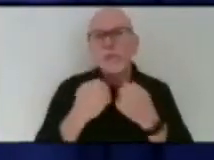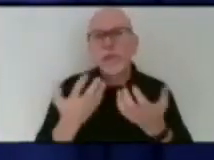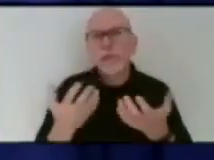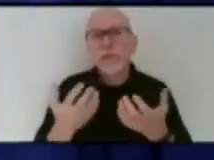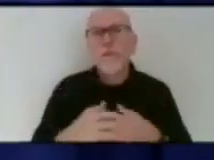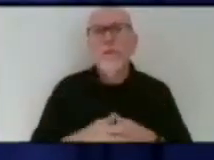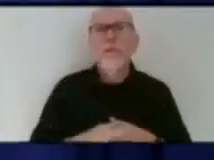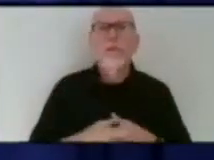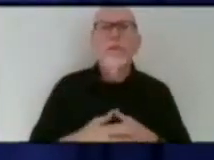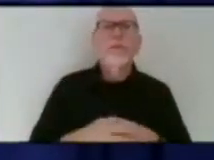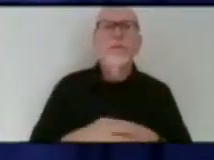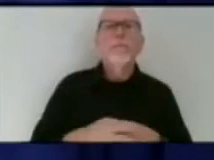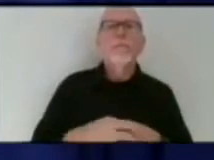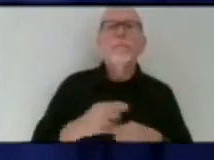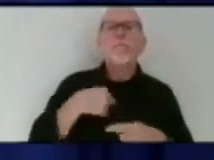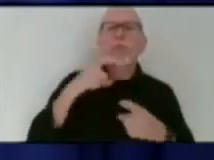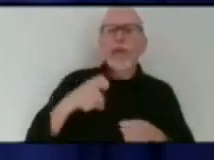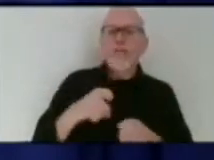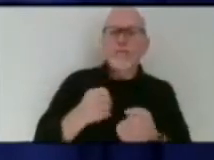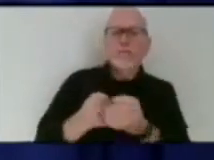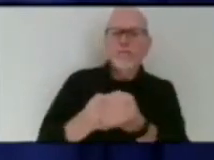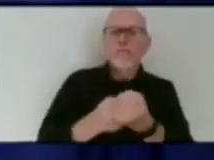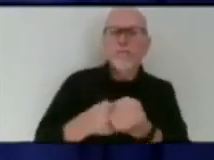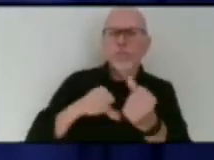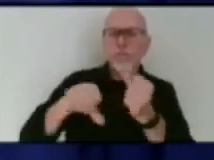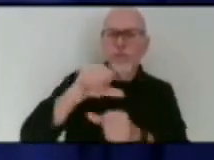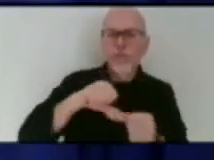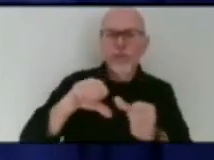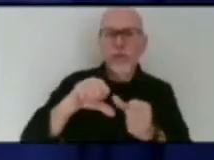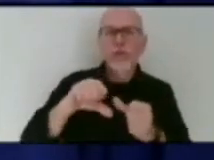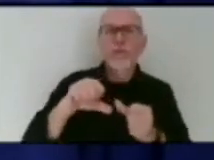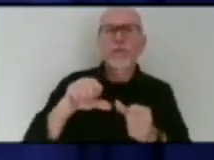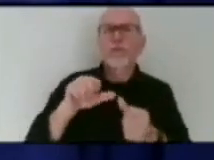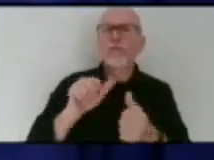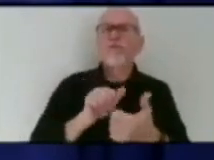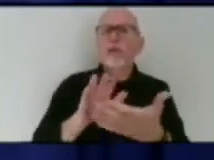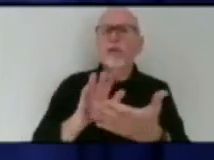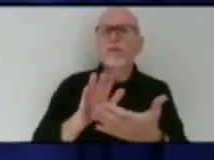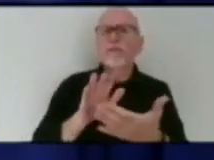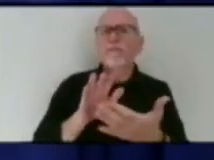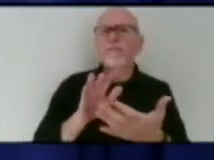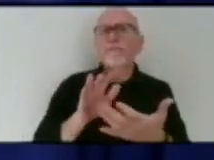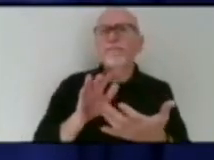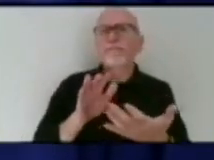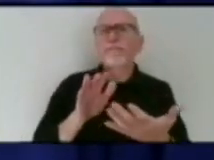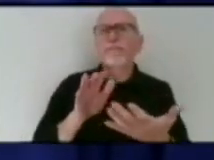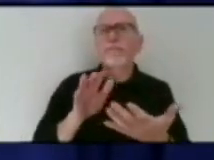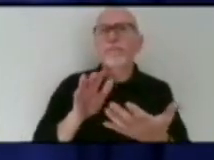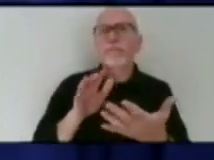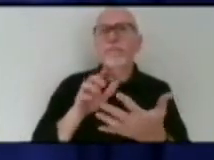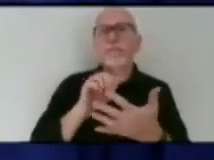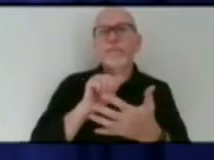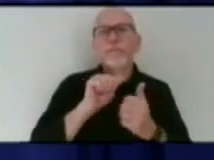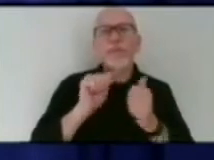help equip one another to address these. Every one of them is a micro are a very